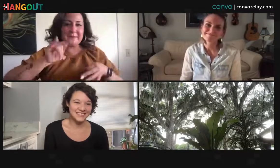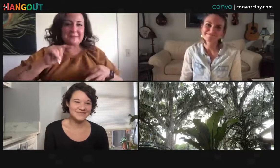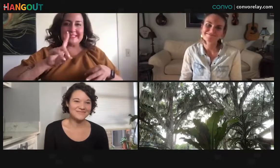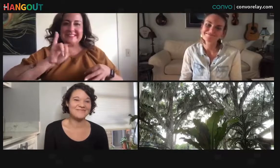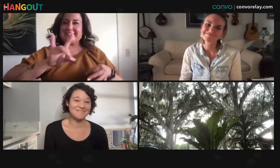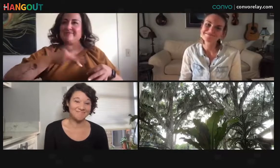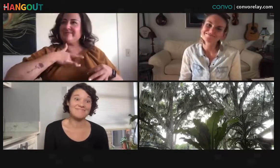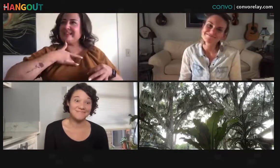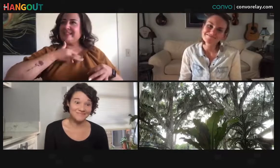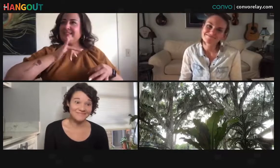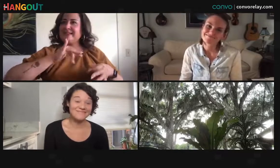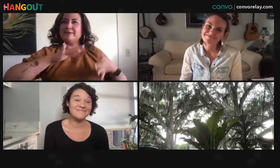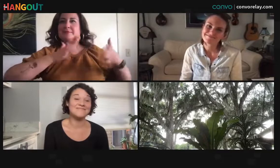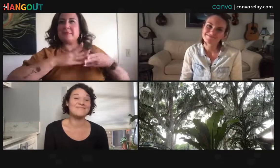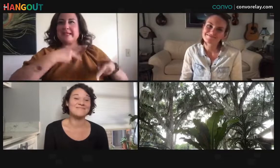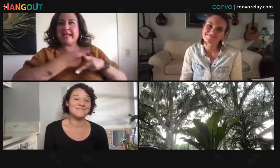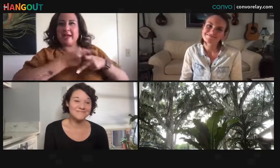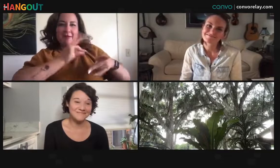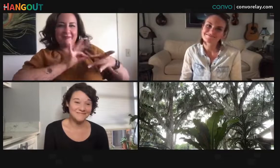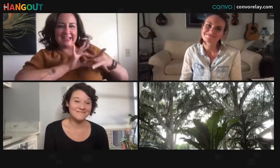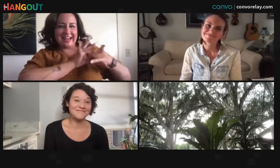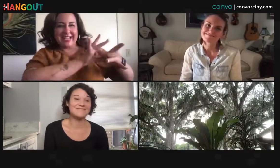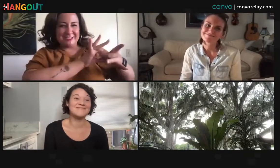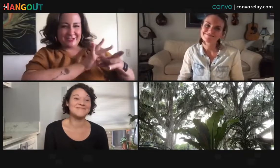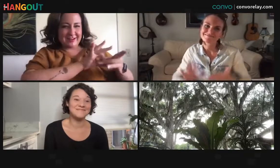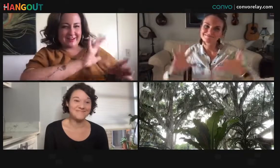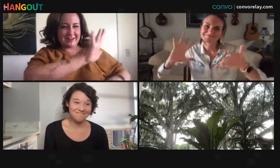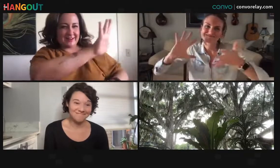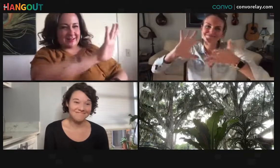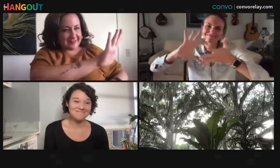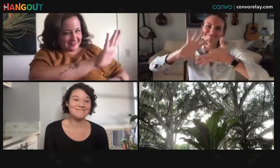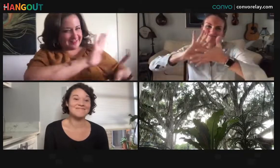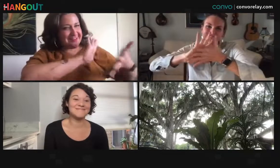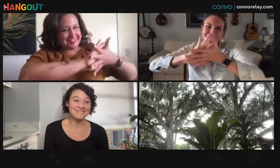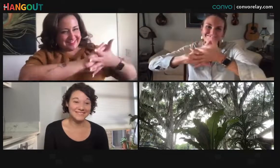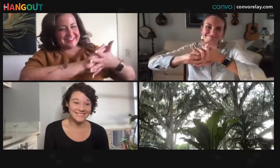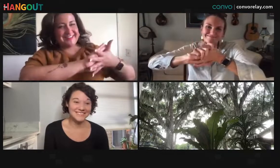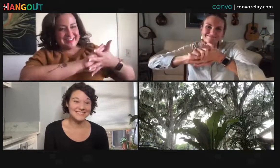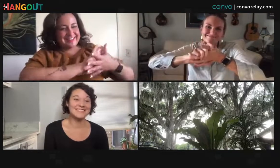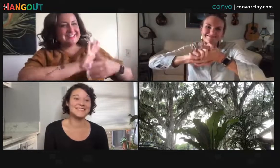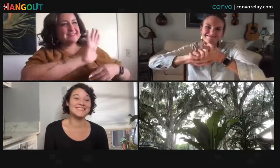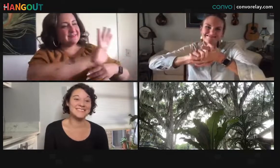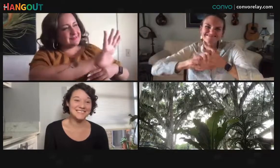was touching the tree i can't describe it it did feel like there was some type of connection